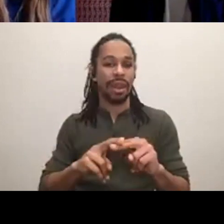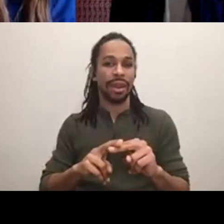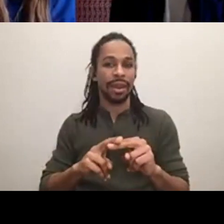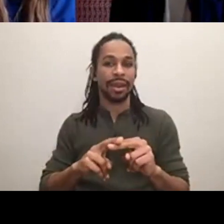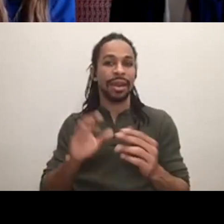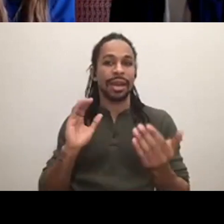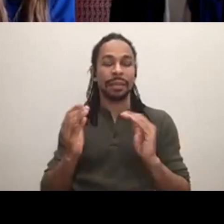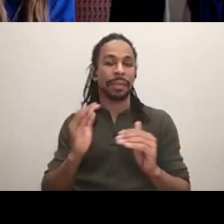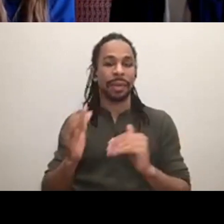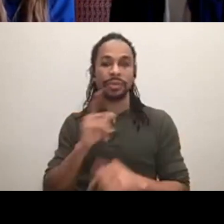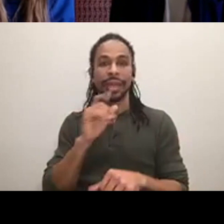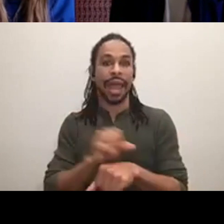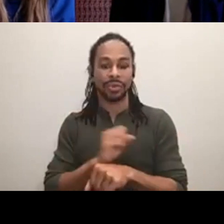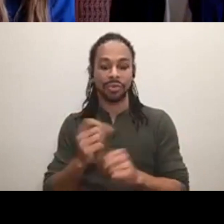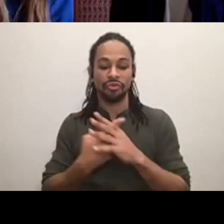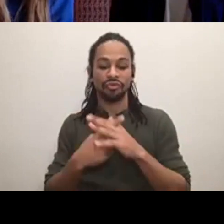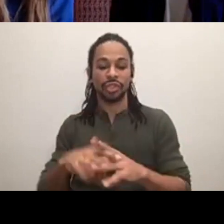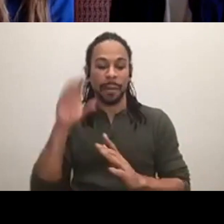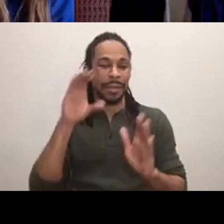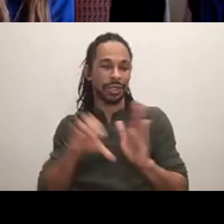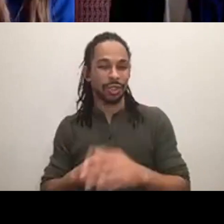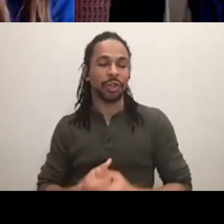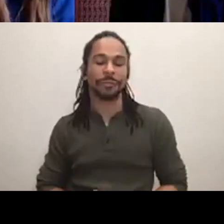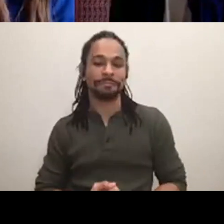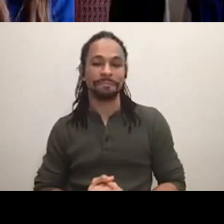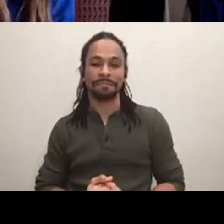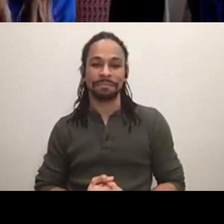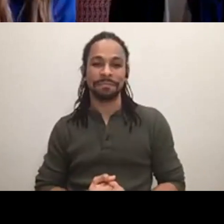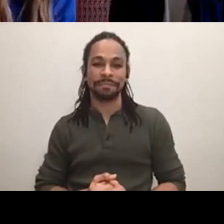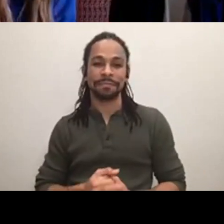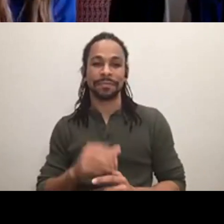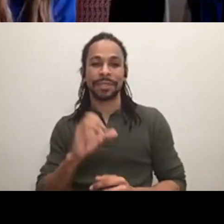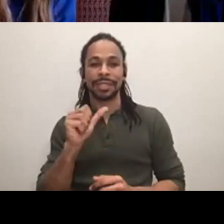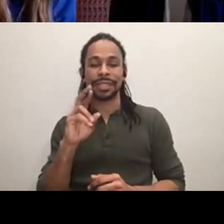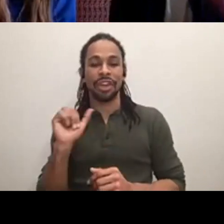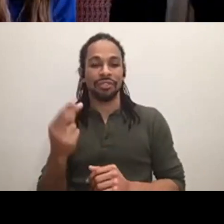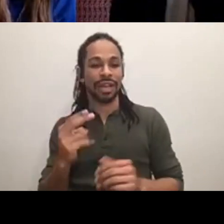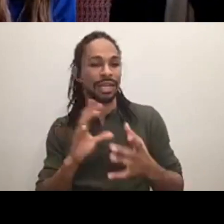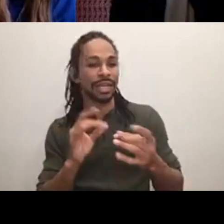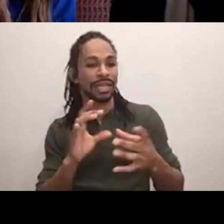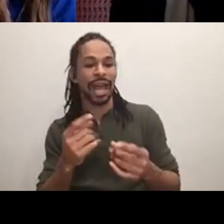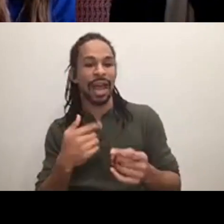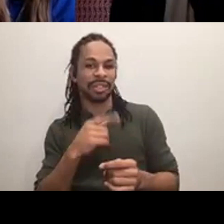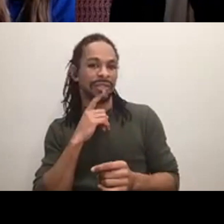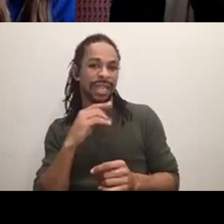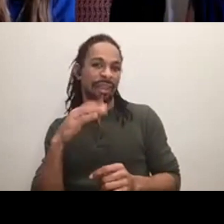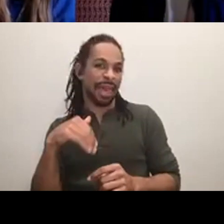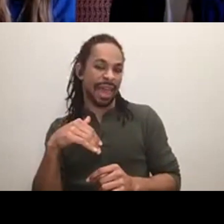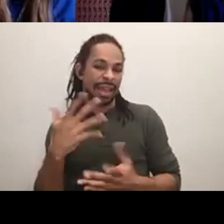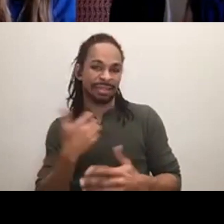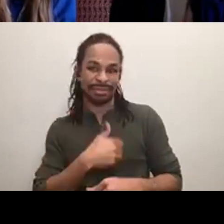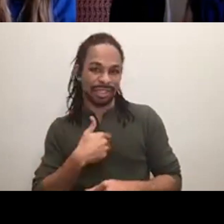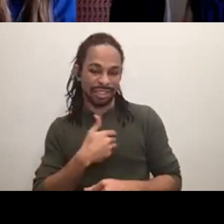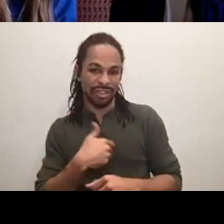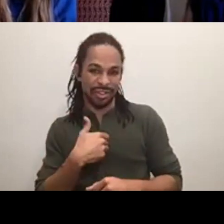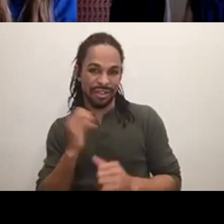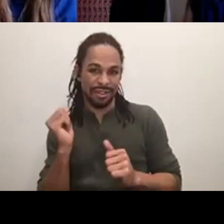completed by burgundy docs, masks, and cool shades. Behind her is a fence with bird drawings.